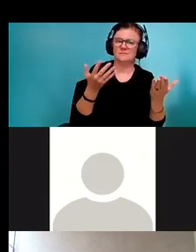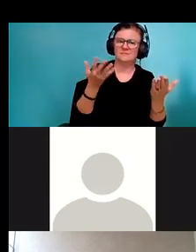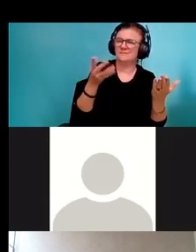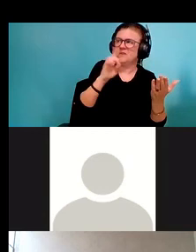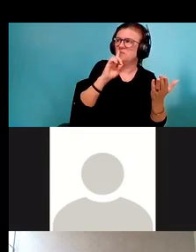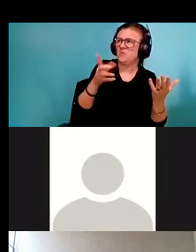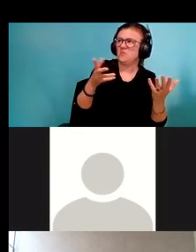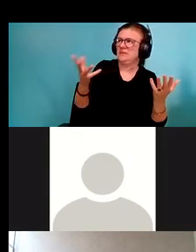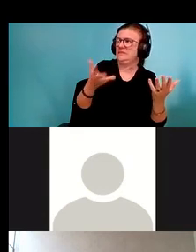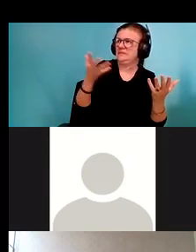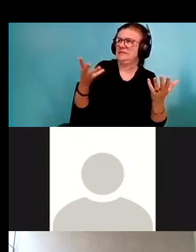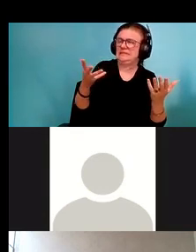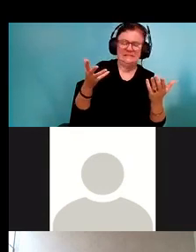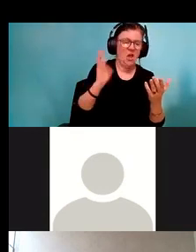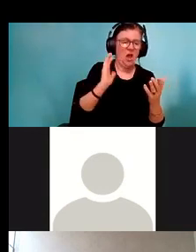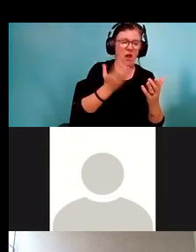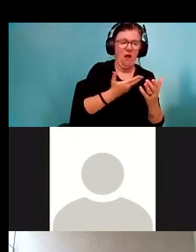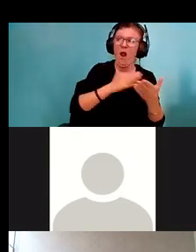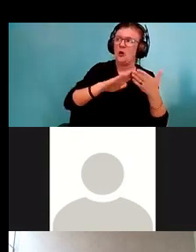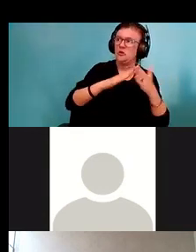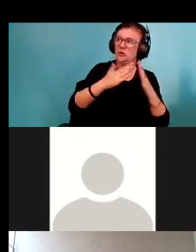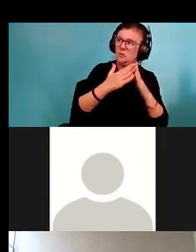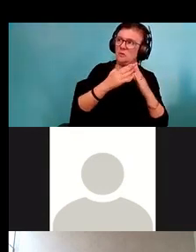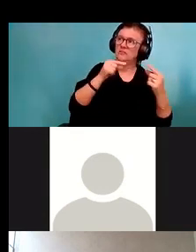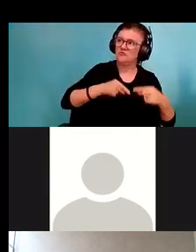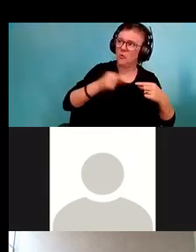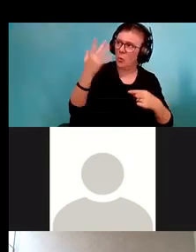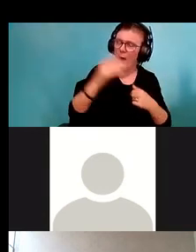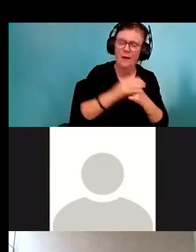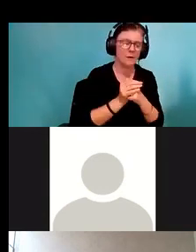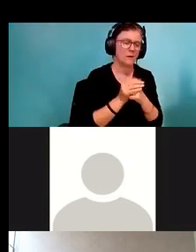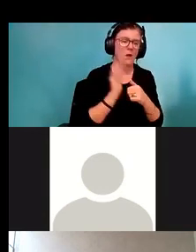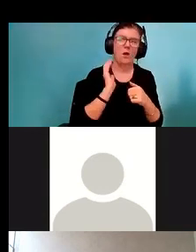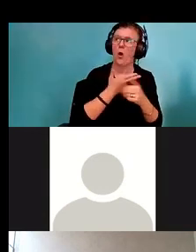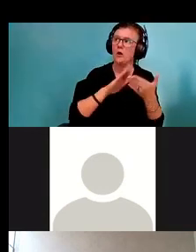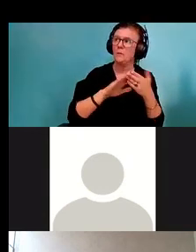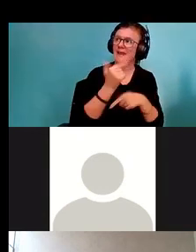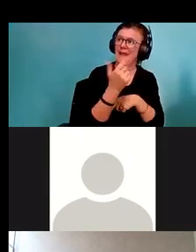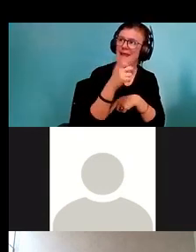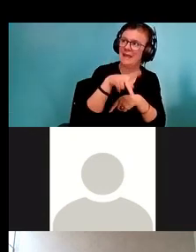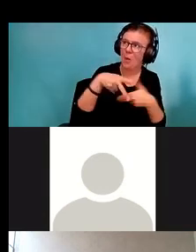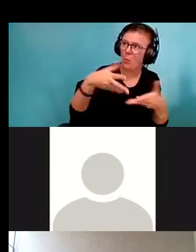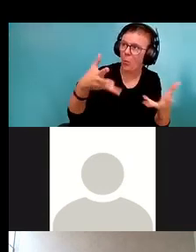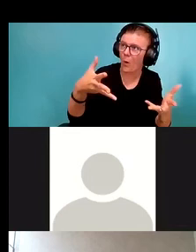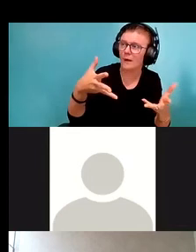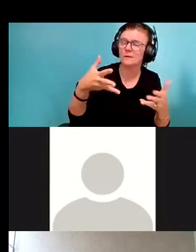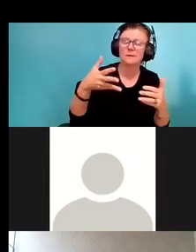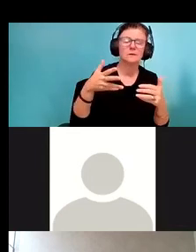picture in your community, completely aside from what you were grant funded to do.